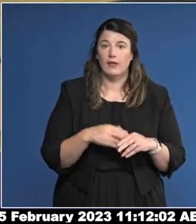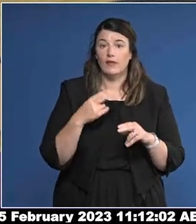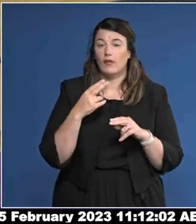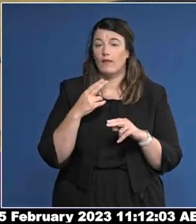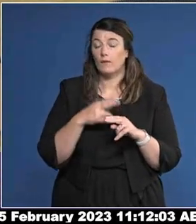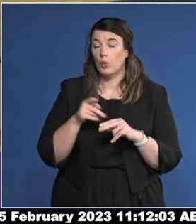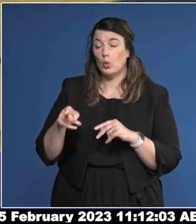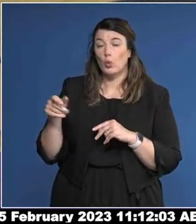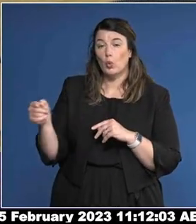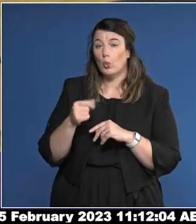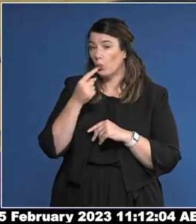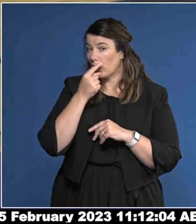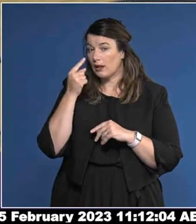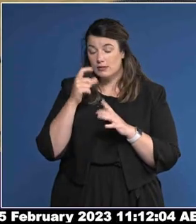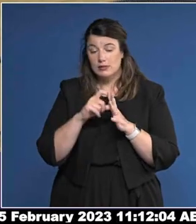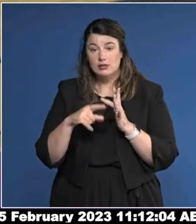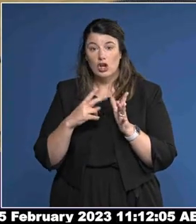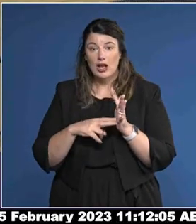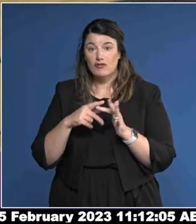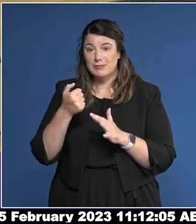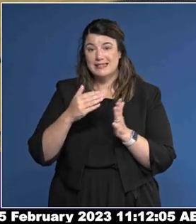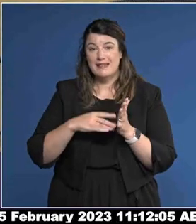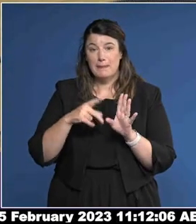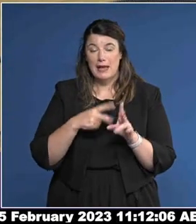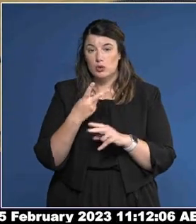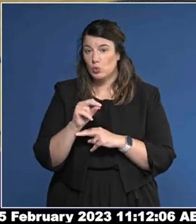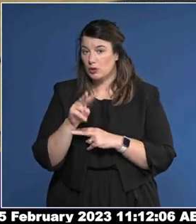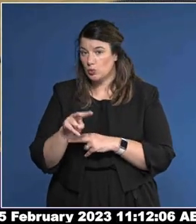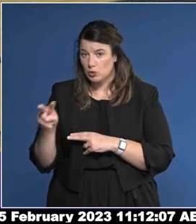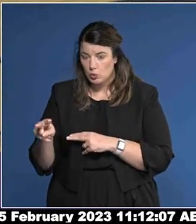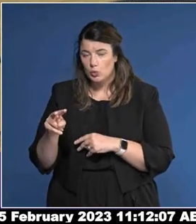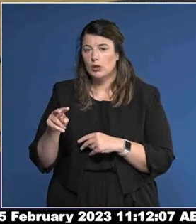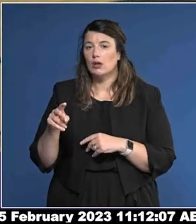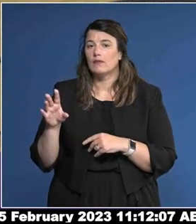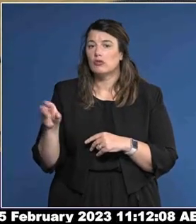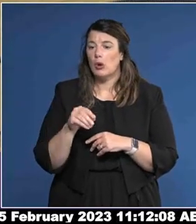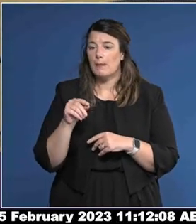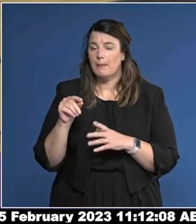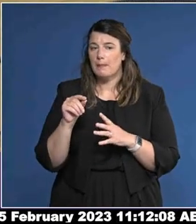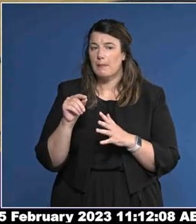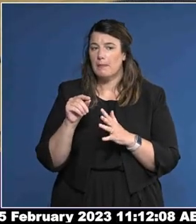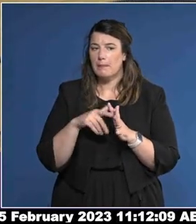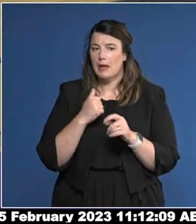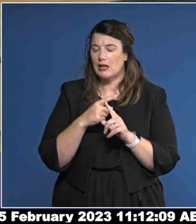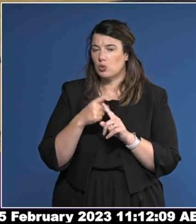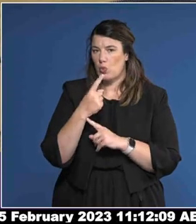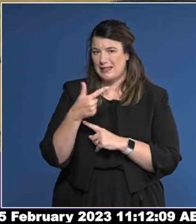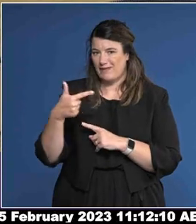transcript from 16 May 2022 at page 173. Yes. MS EASTMAN: I haven't got the line number.